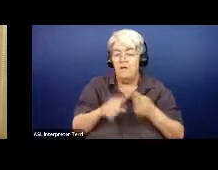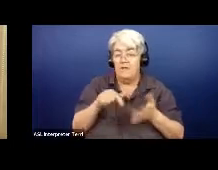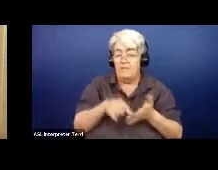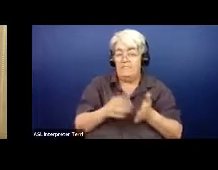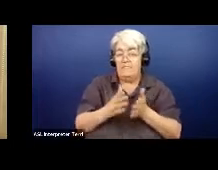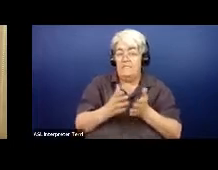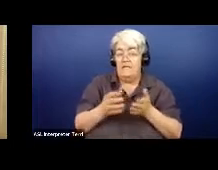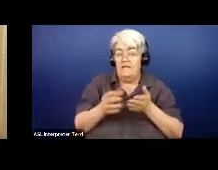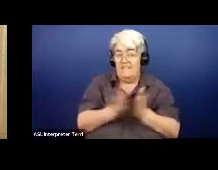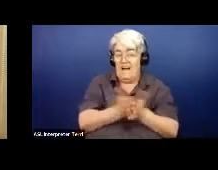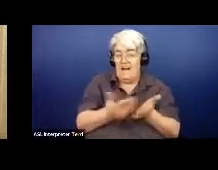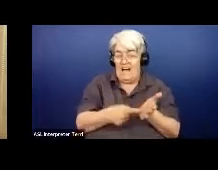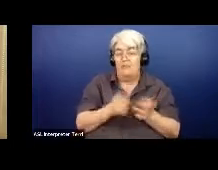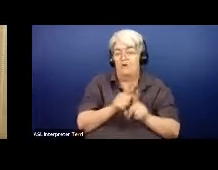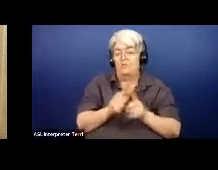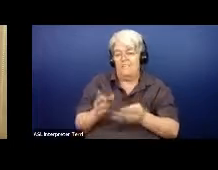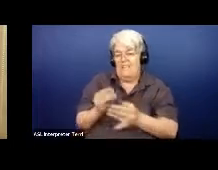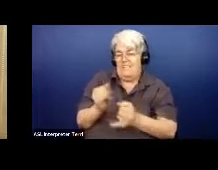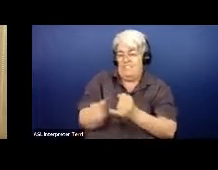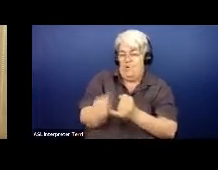has a nice closing section about partners